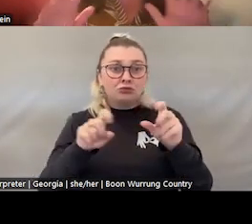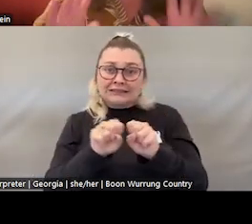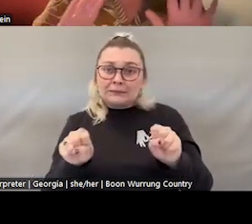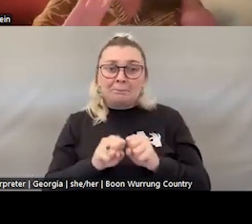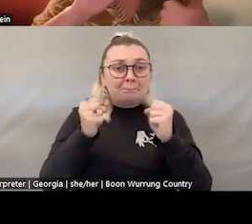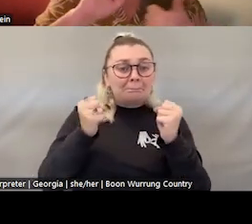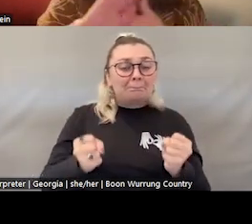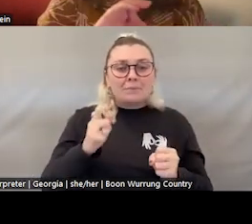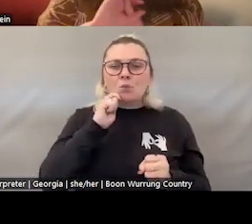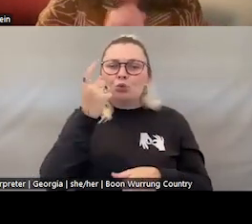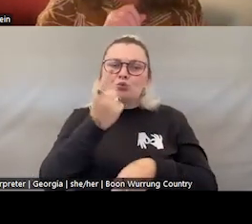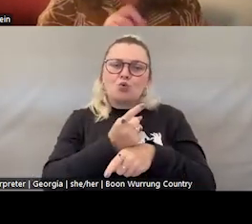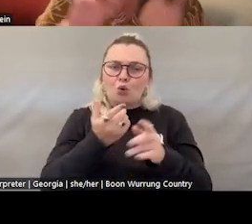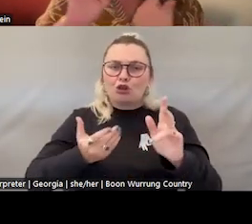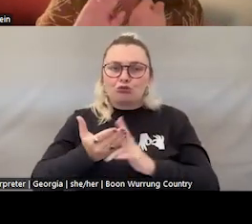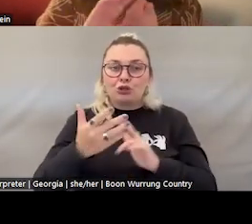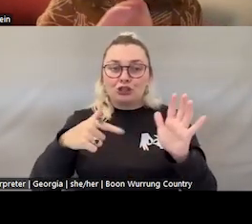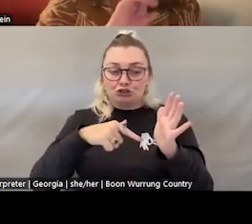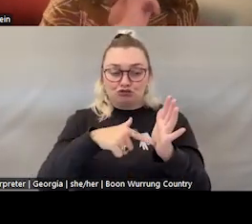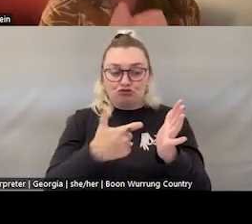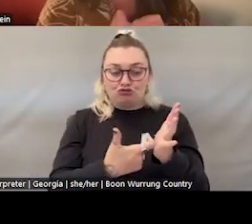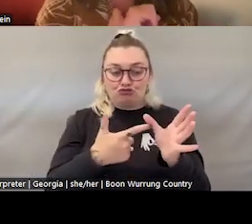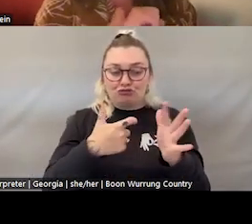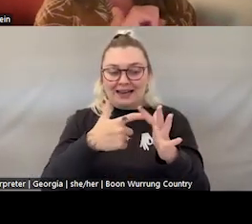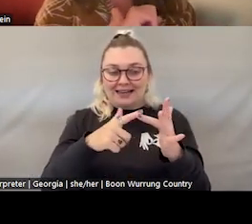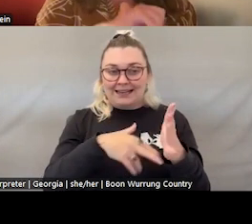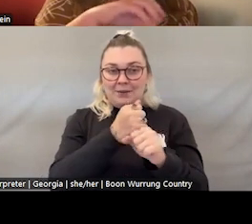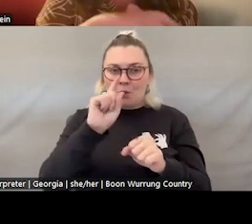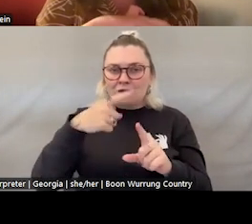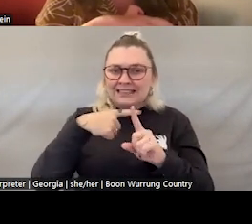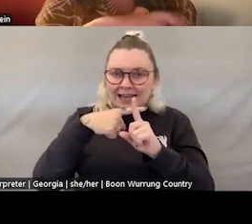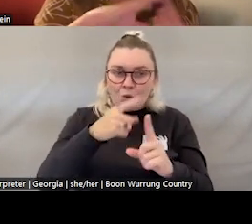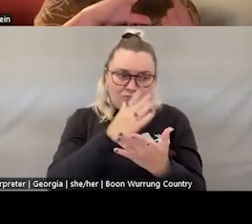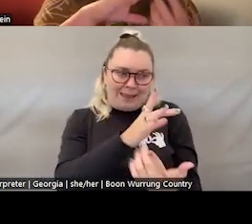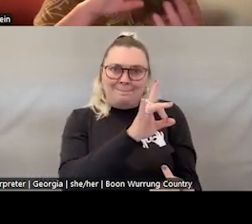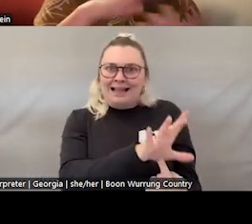We are going to be talking through tracking, being about targeting what really matters,